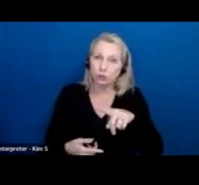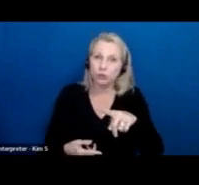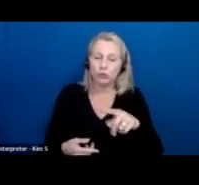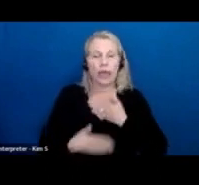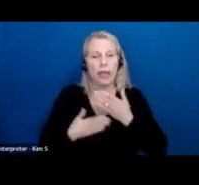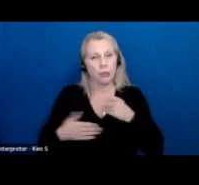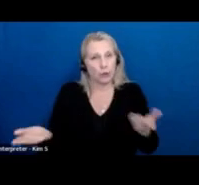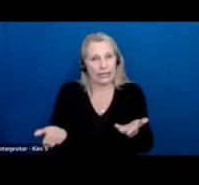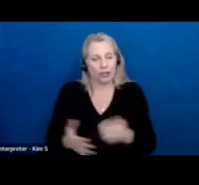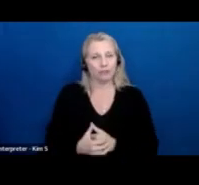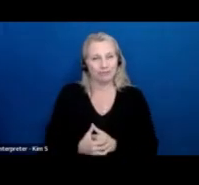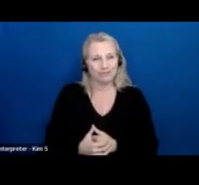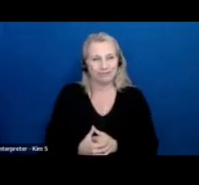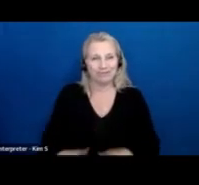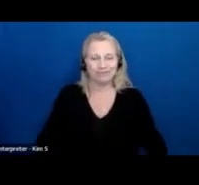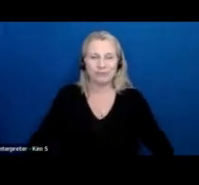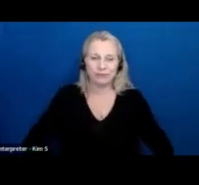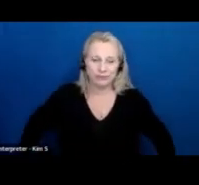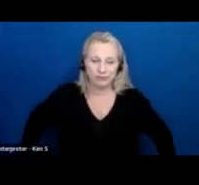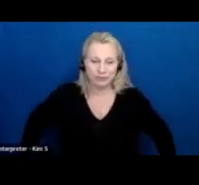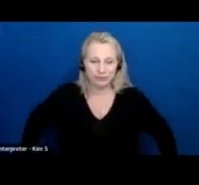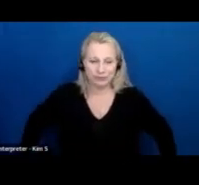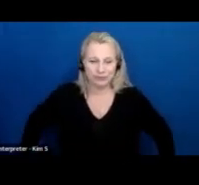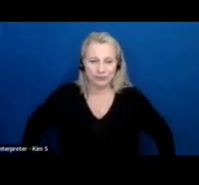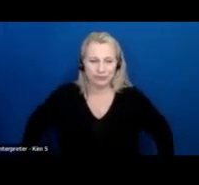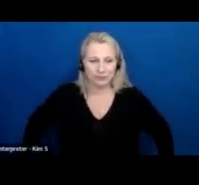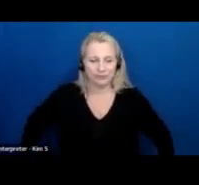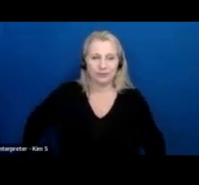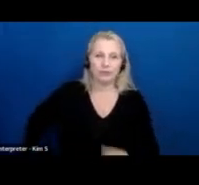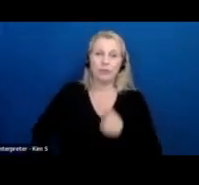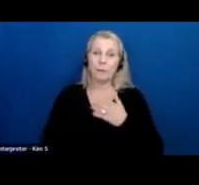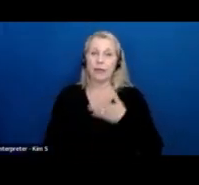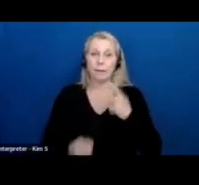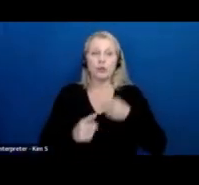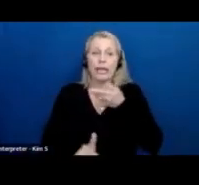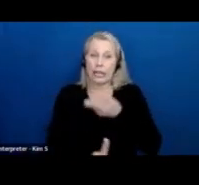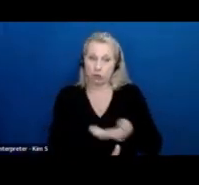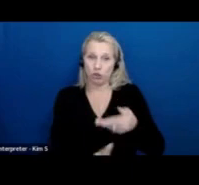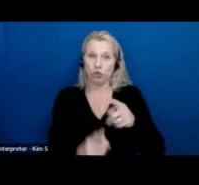you're here. I'm pleased to introduce you to our two